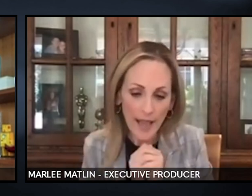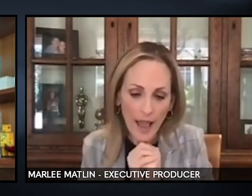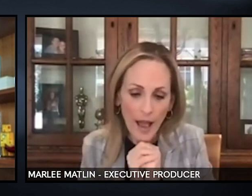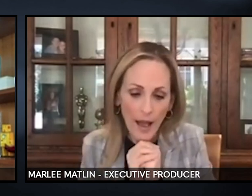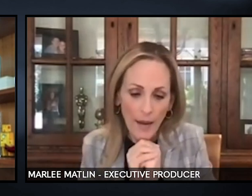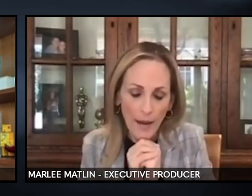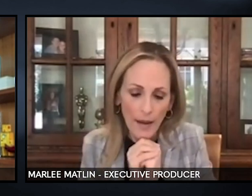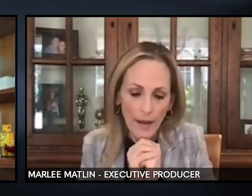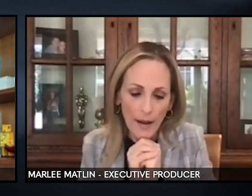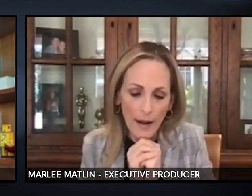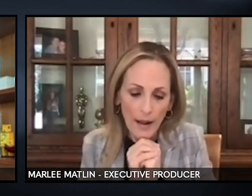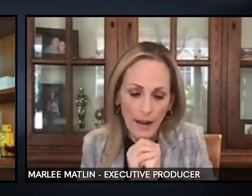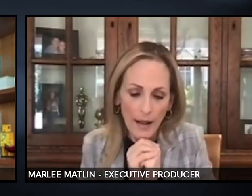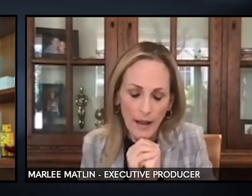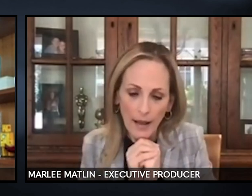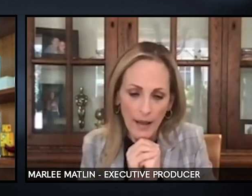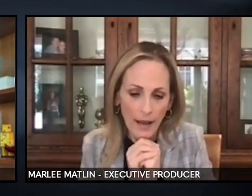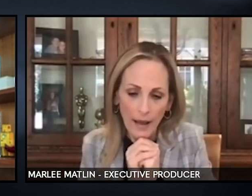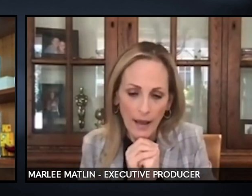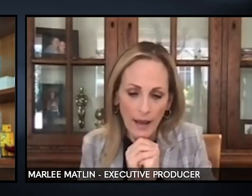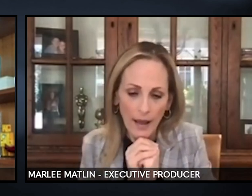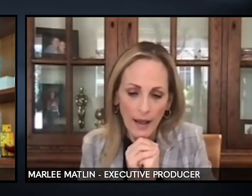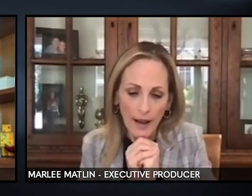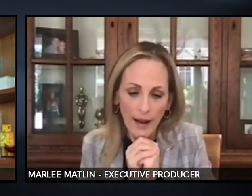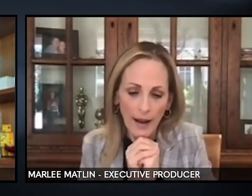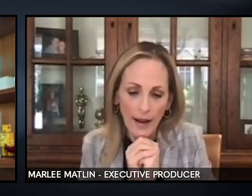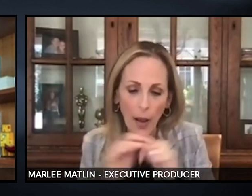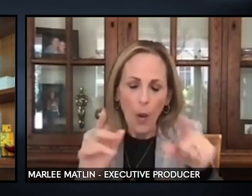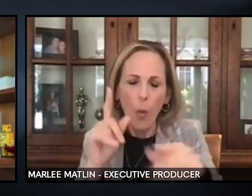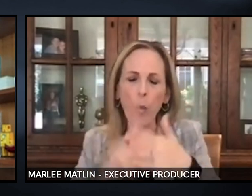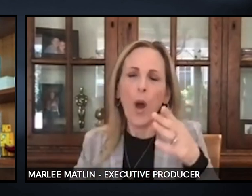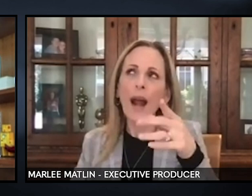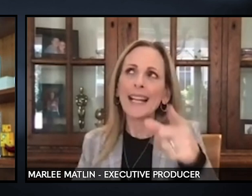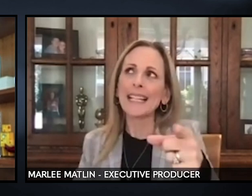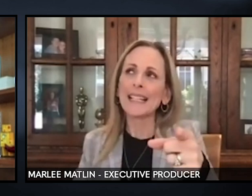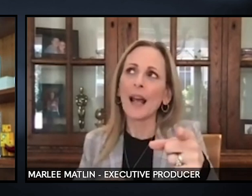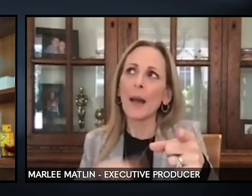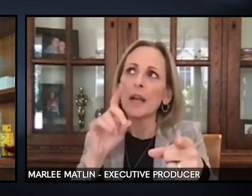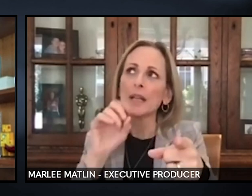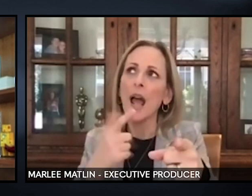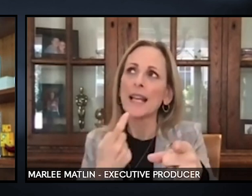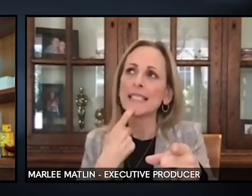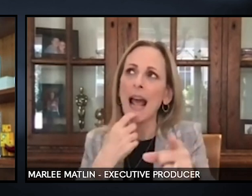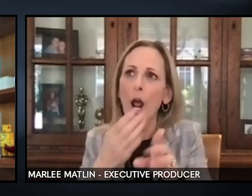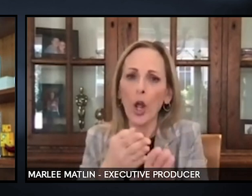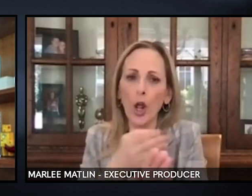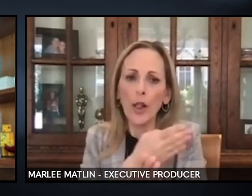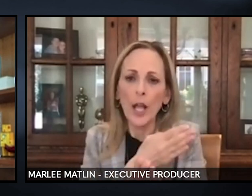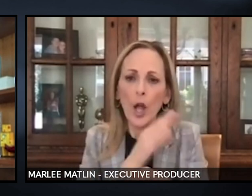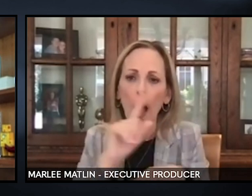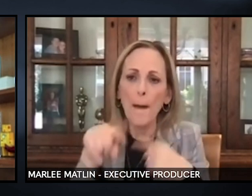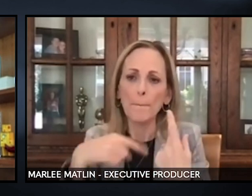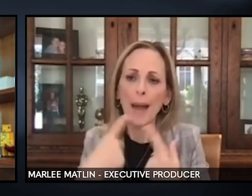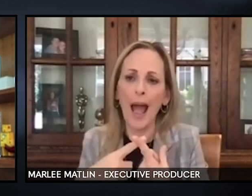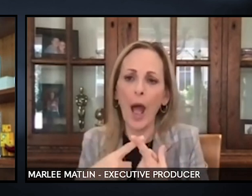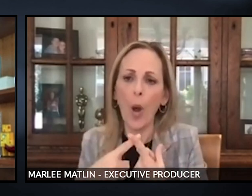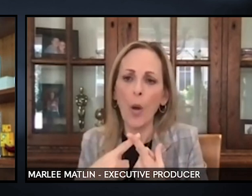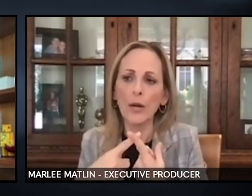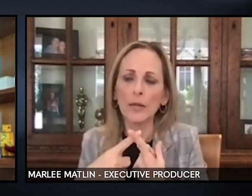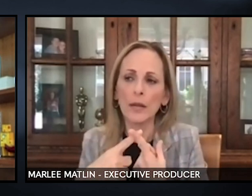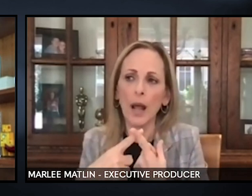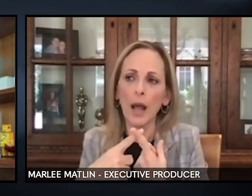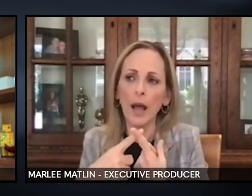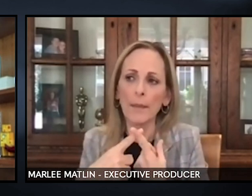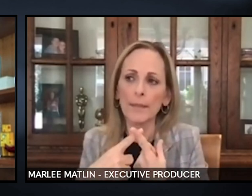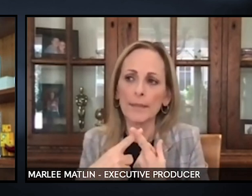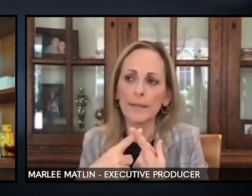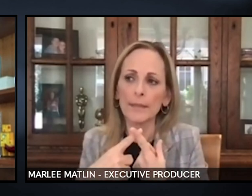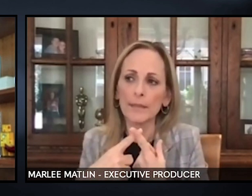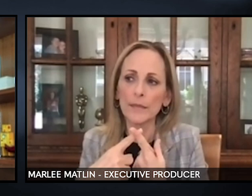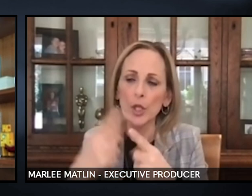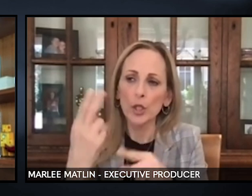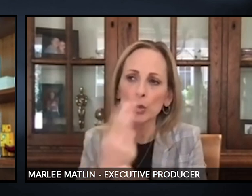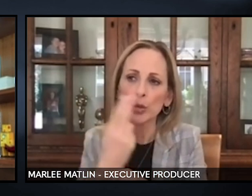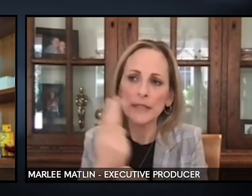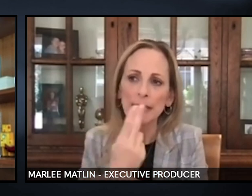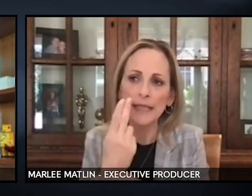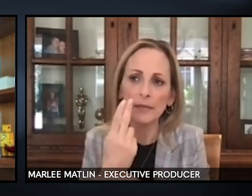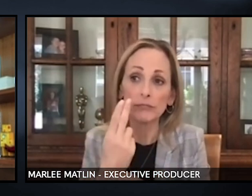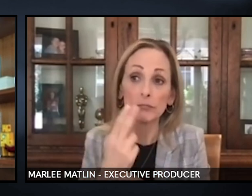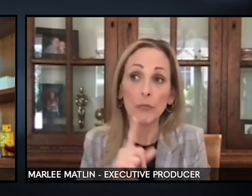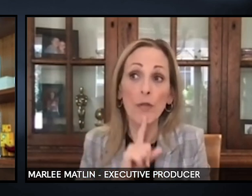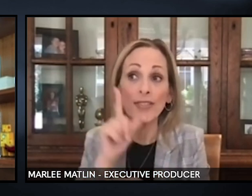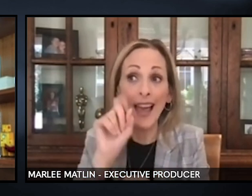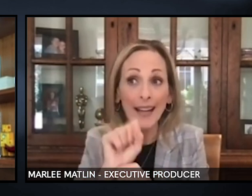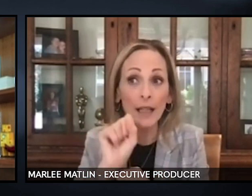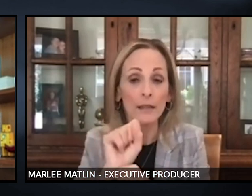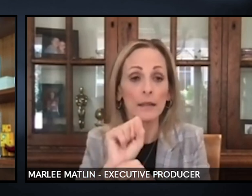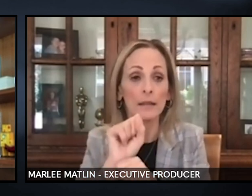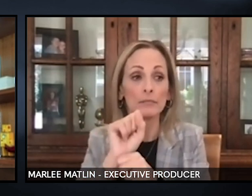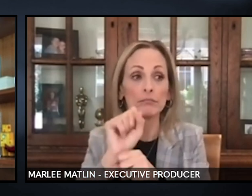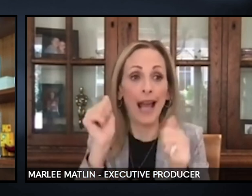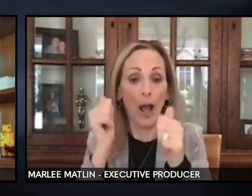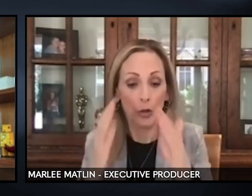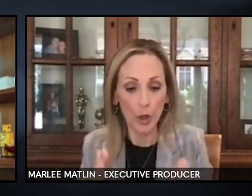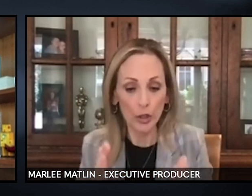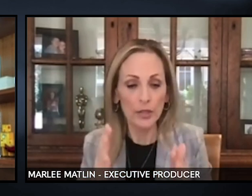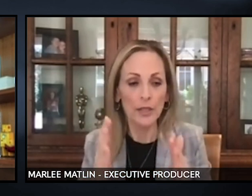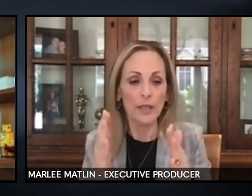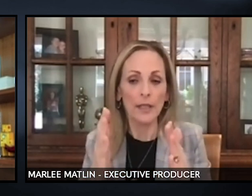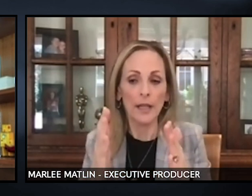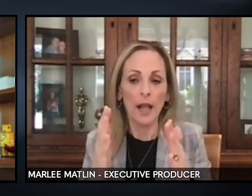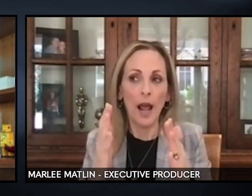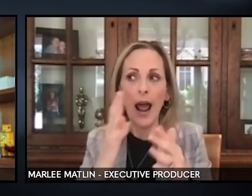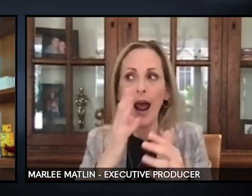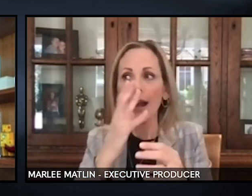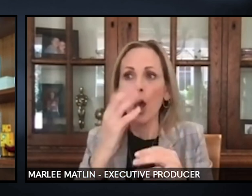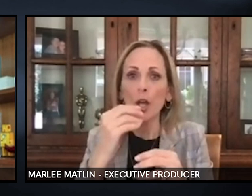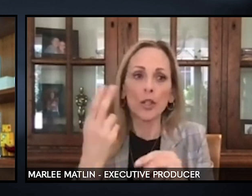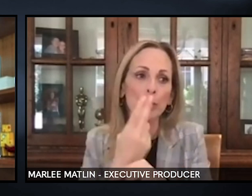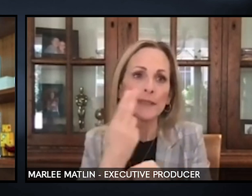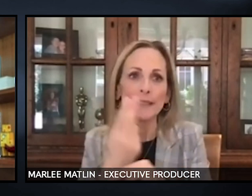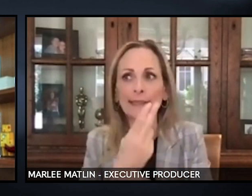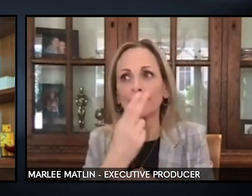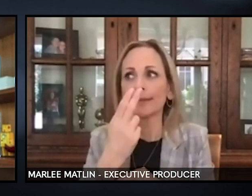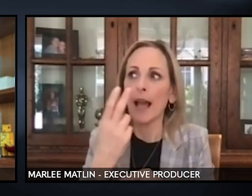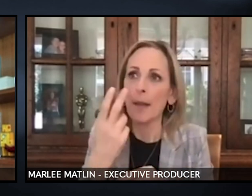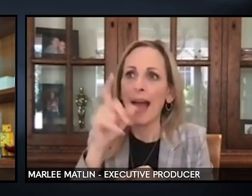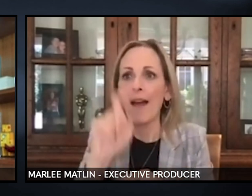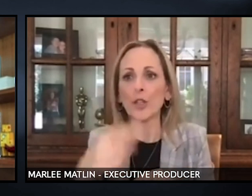Center. And what Doug said earlier about using authentic characters, actors.